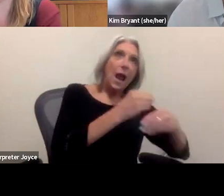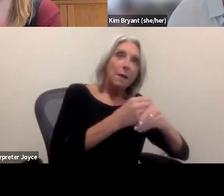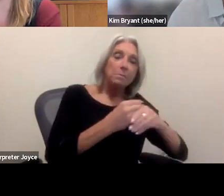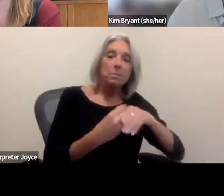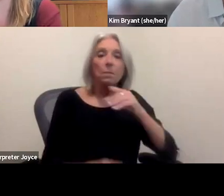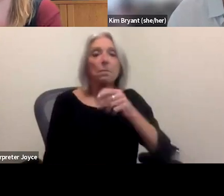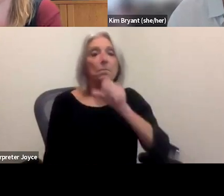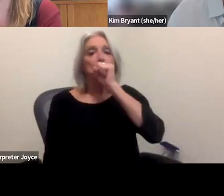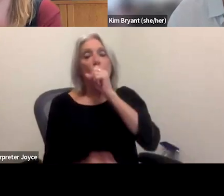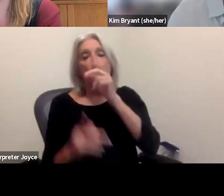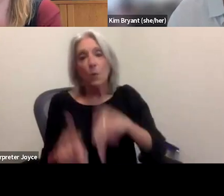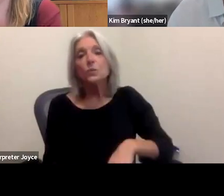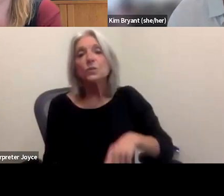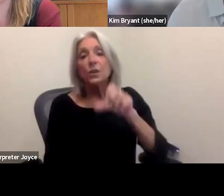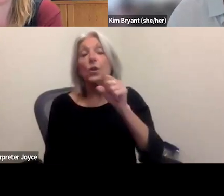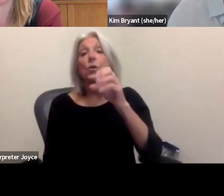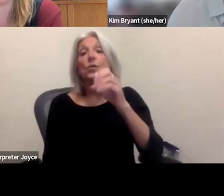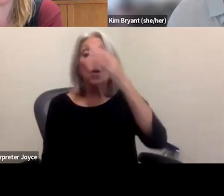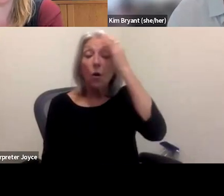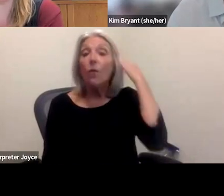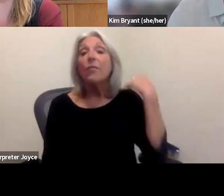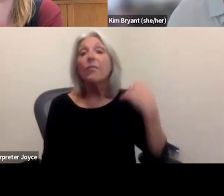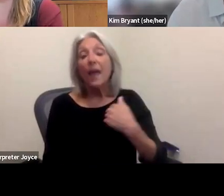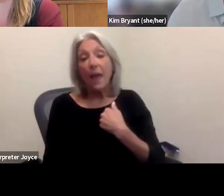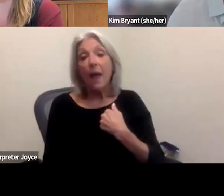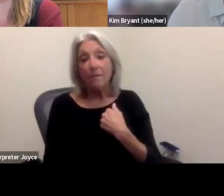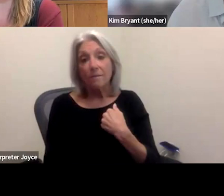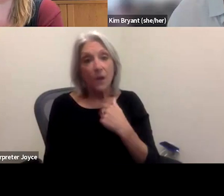So there's a wide gamut there.